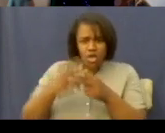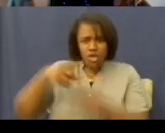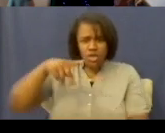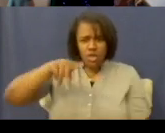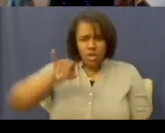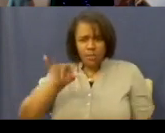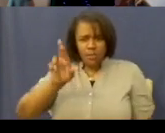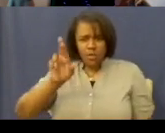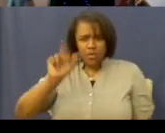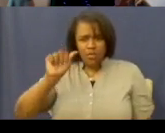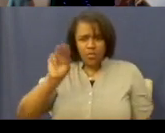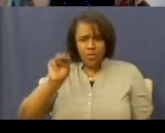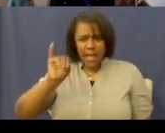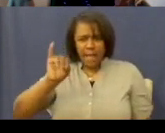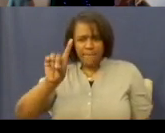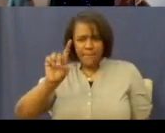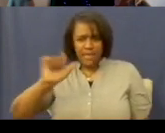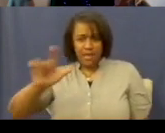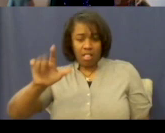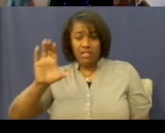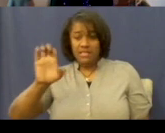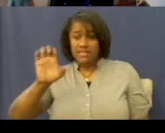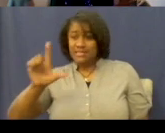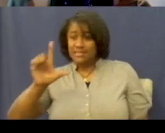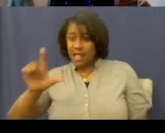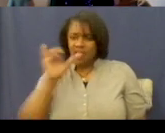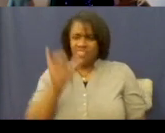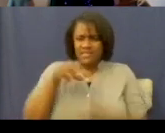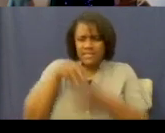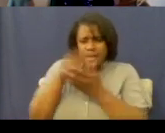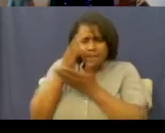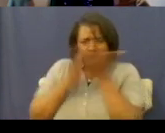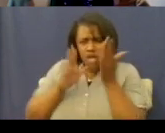And that's in a part of the brain that helps with learning and memory.